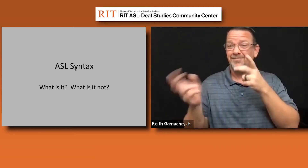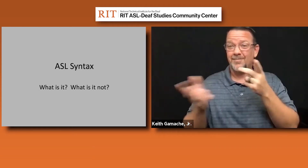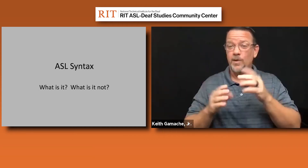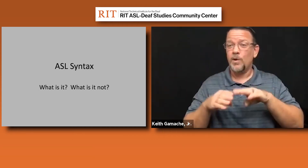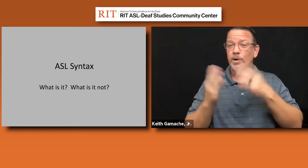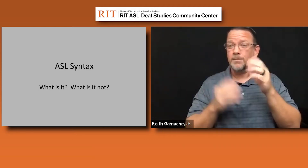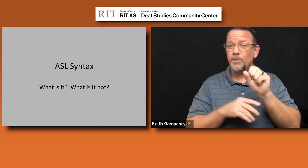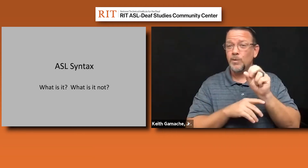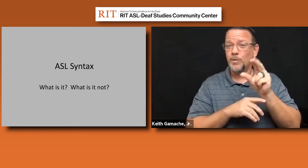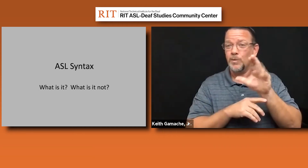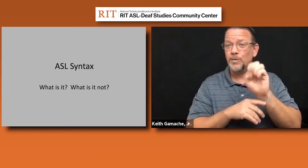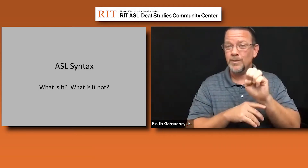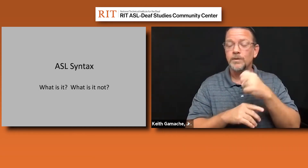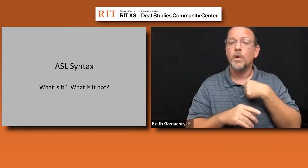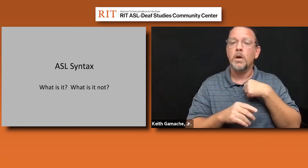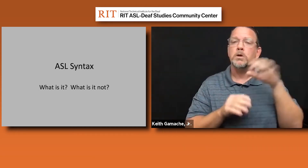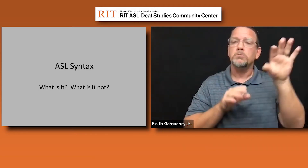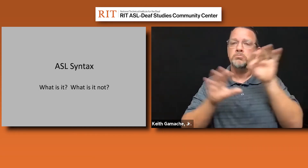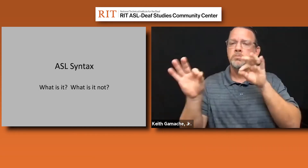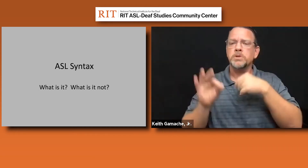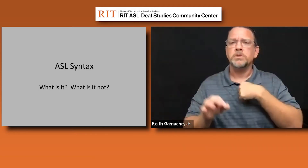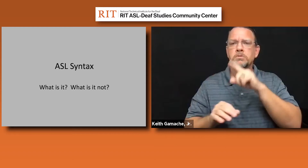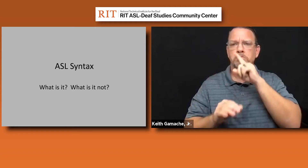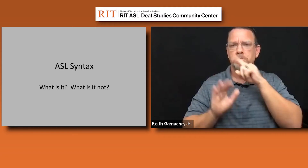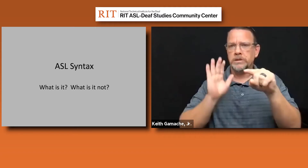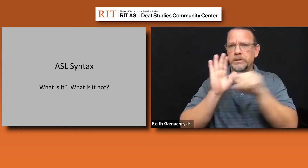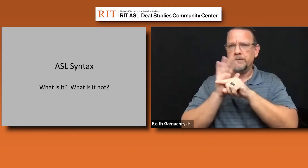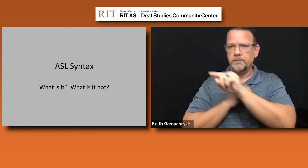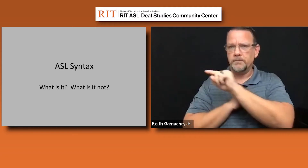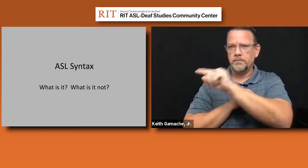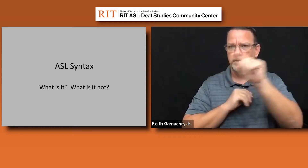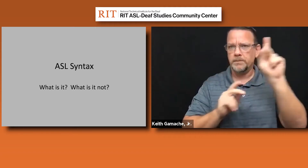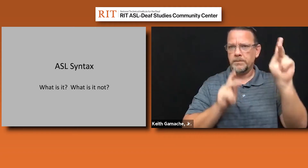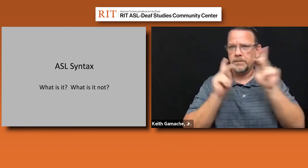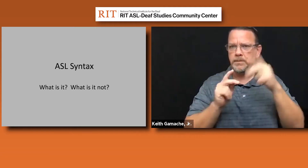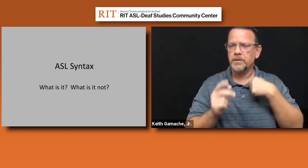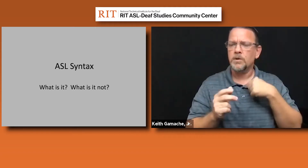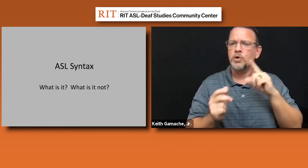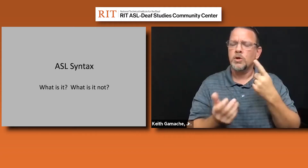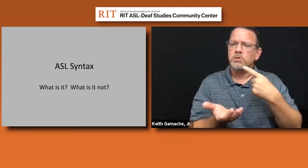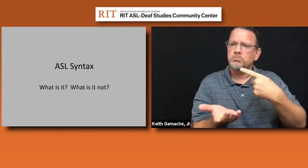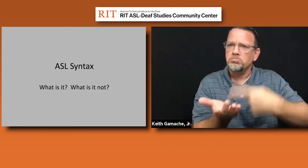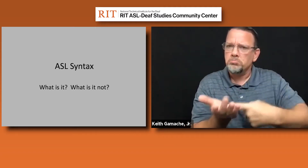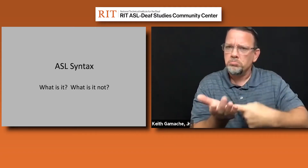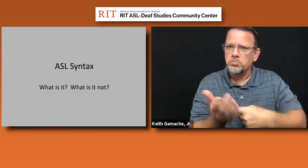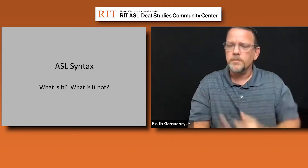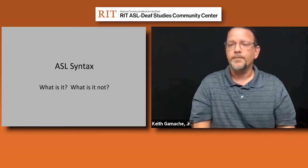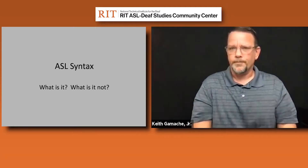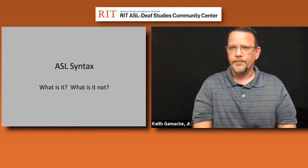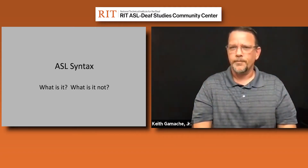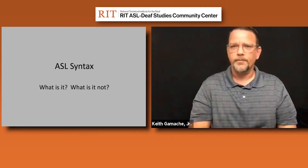what I could from the open source, and, again, I don't want to be negative about anything that these people-- the work that they produced,